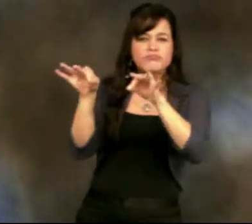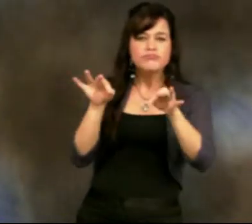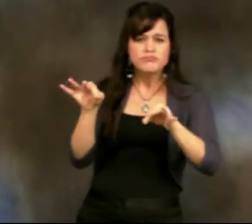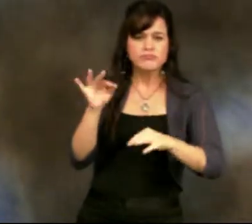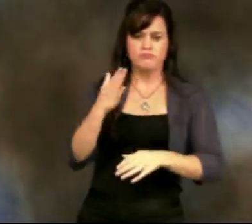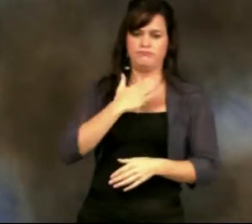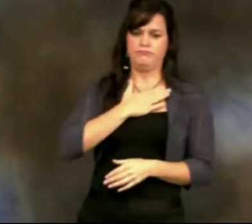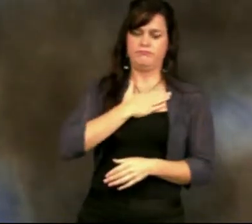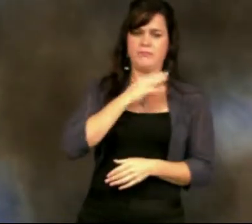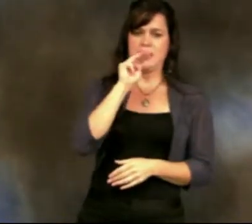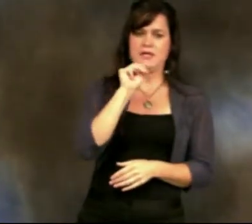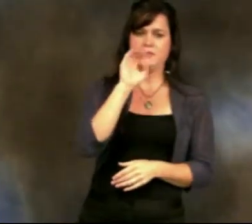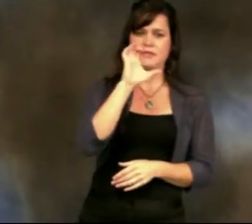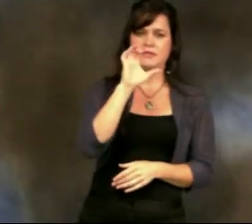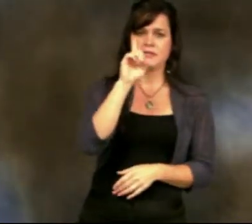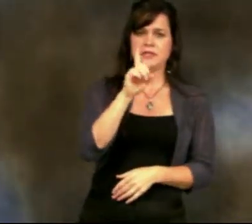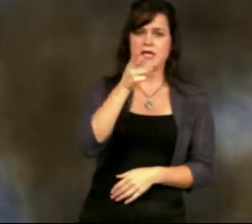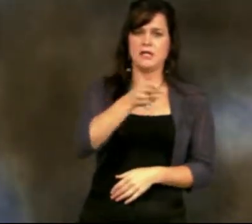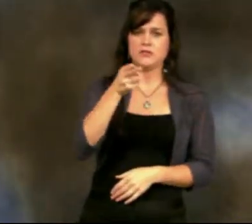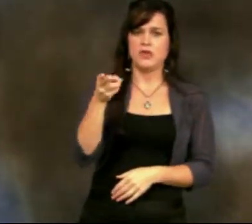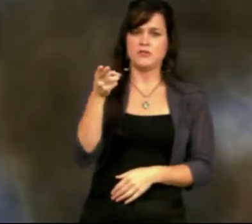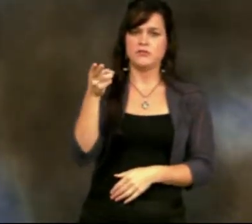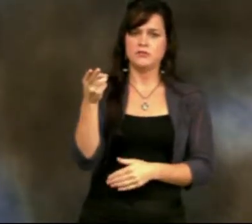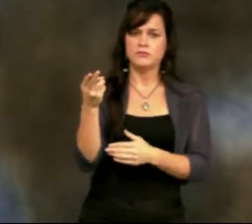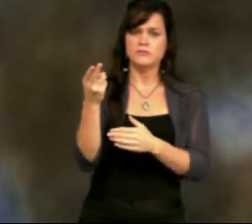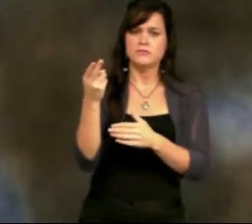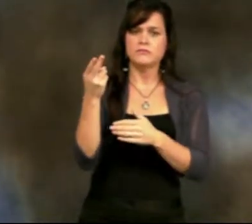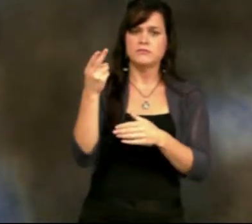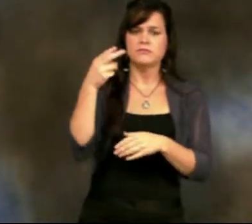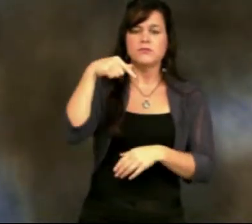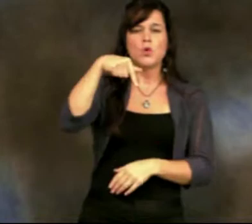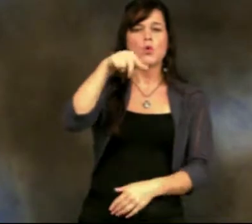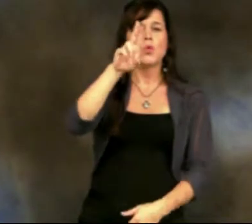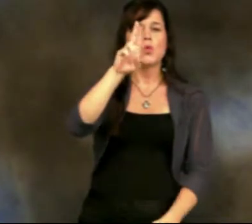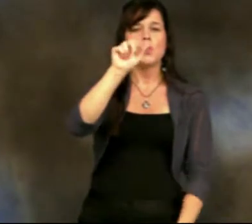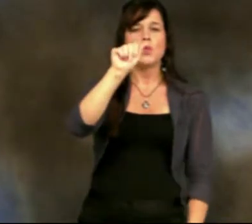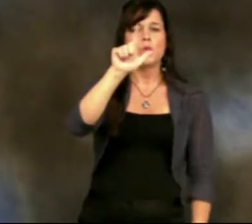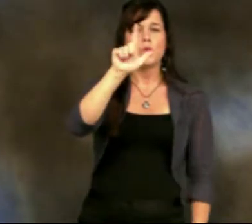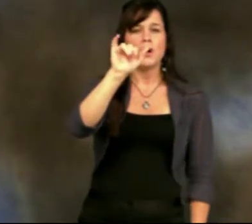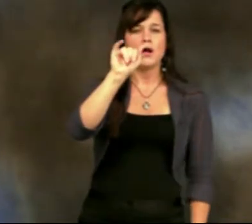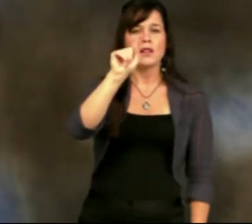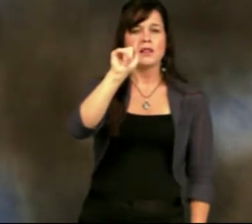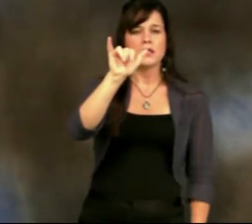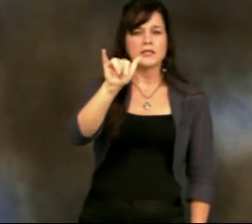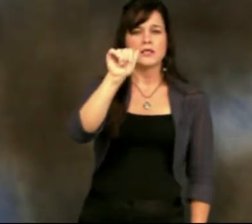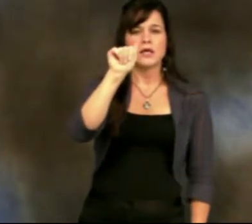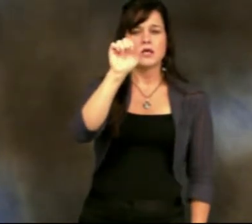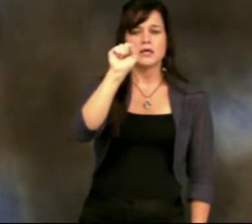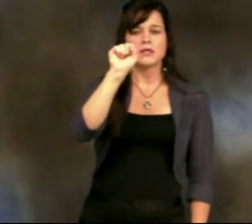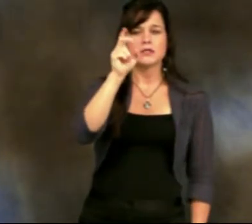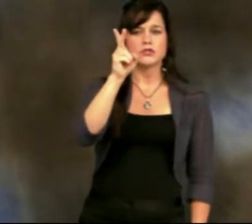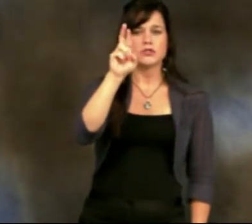to quality assurance and oversight in order to make certain that Deaf, hard-of-hearing,